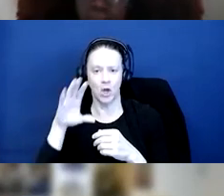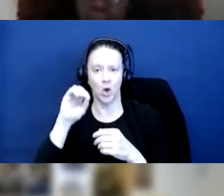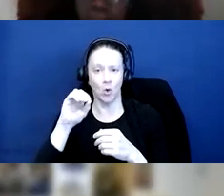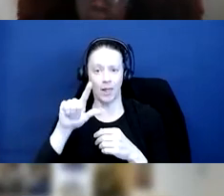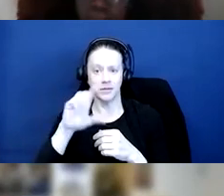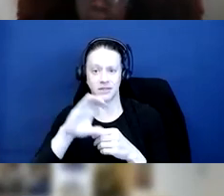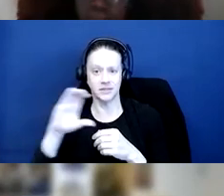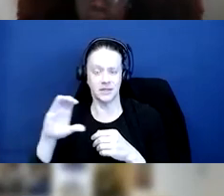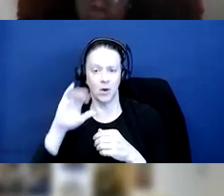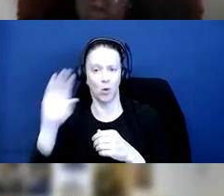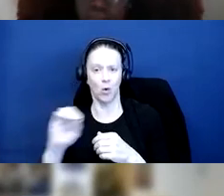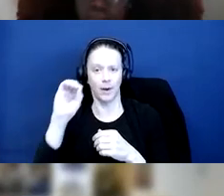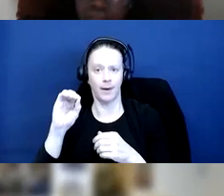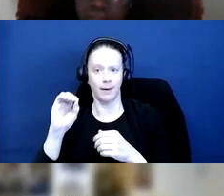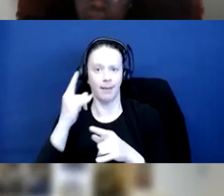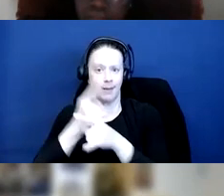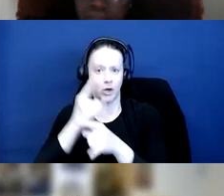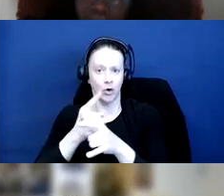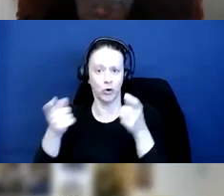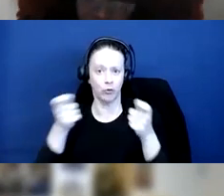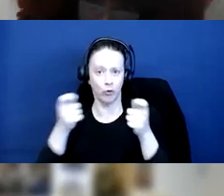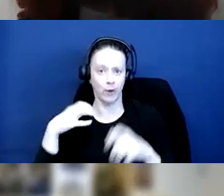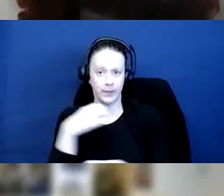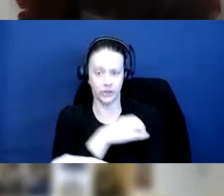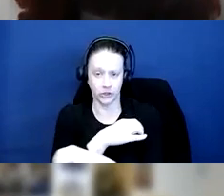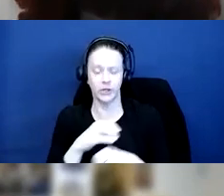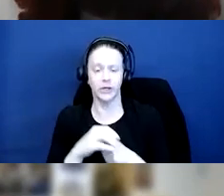which is the liquor control commission.